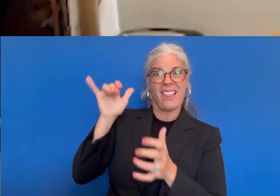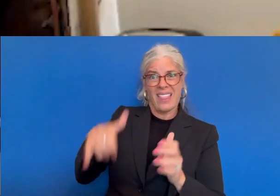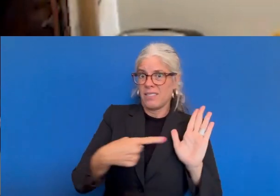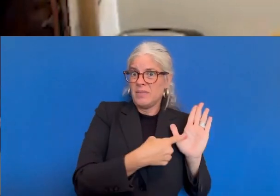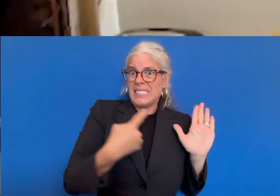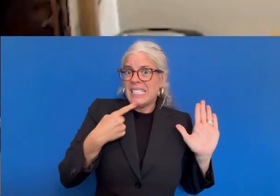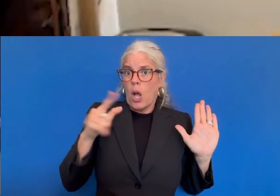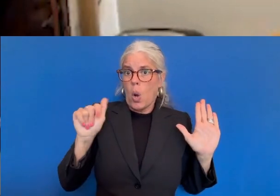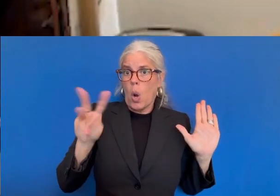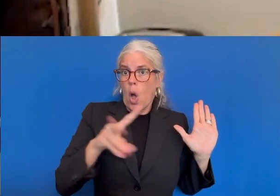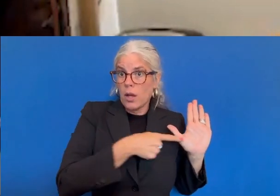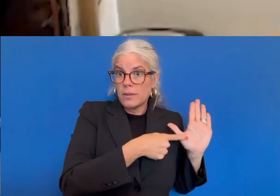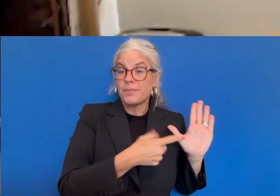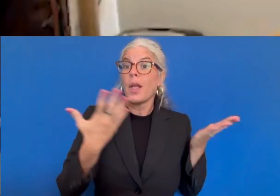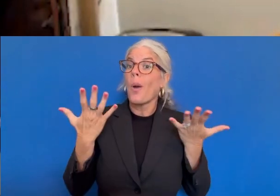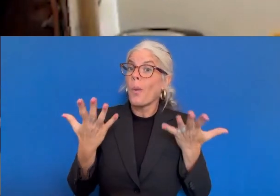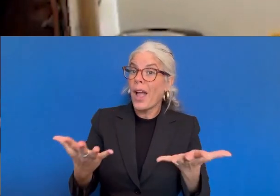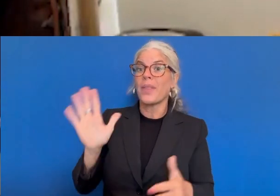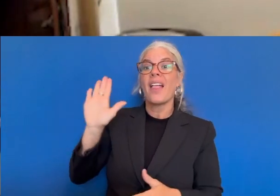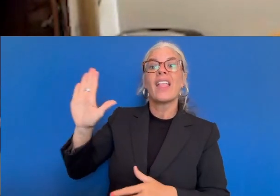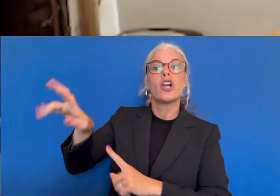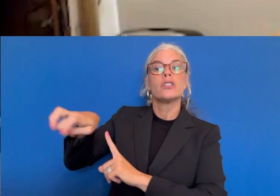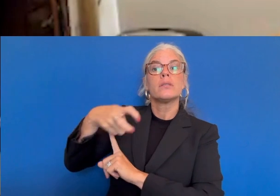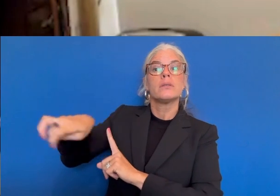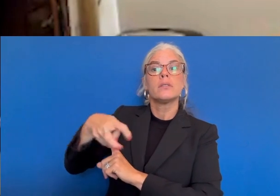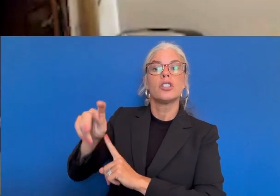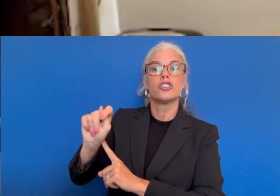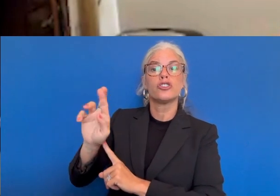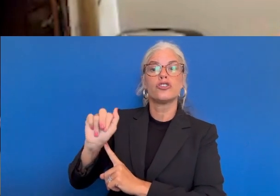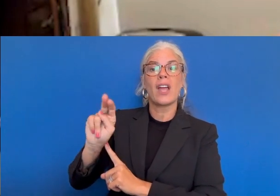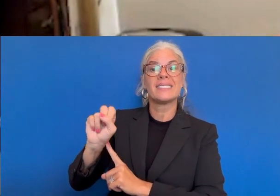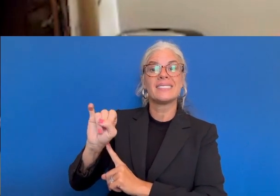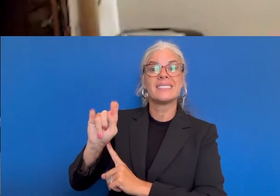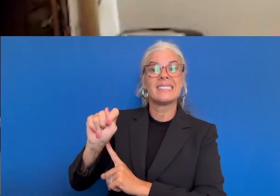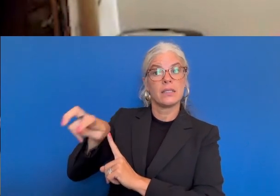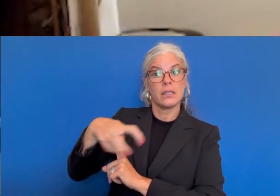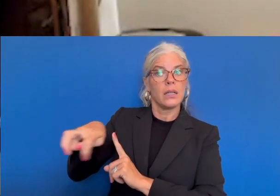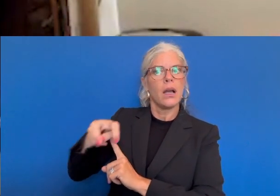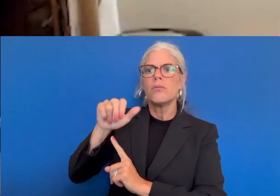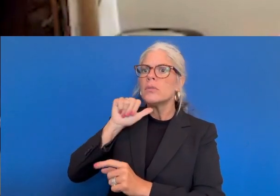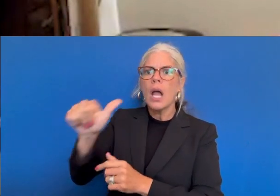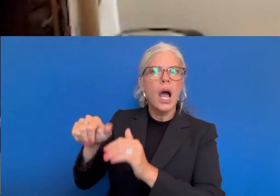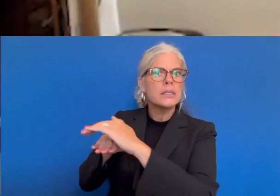Well, their transit wasn't accessible, so we were for fighting accessible transportation